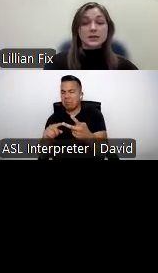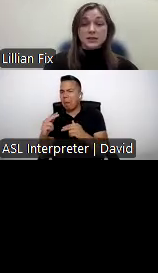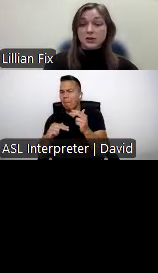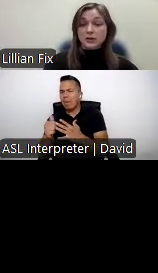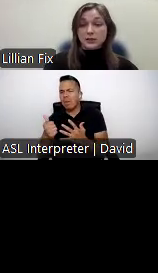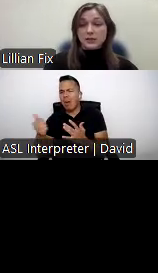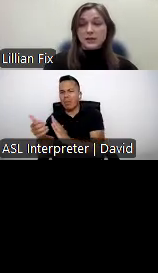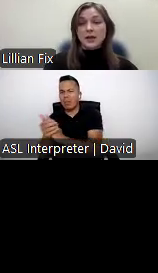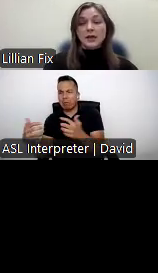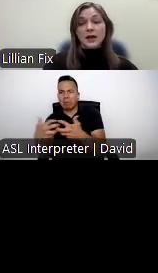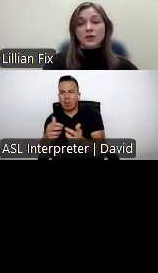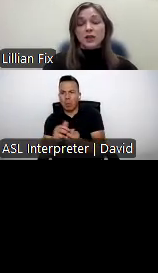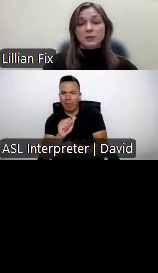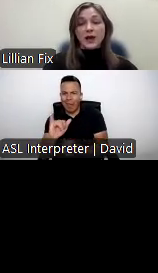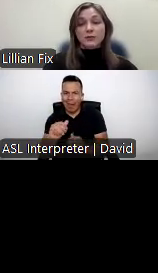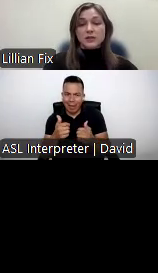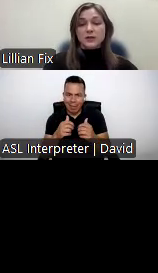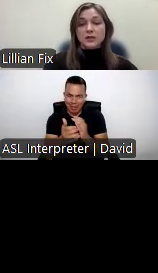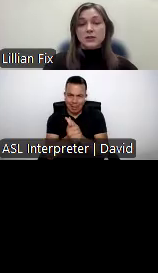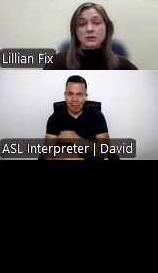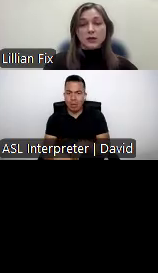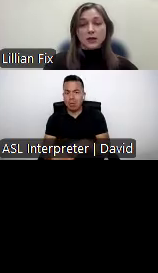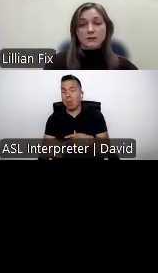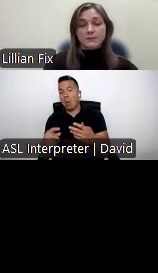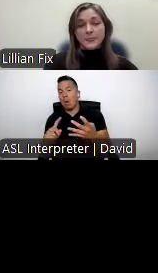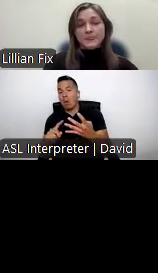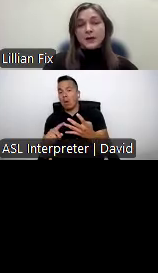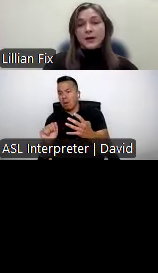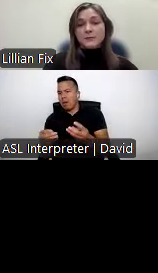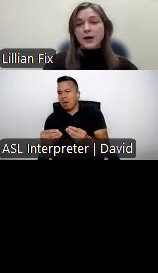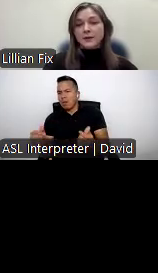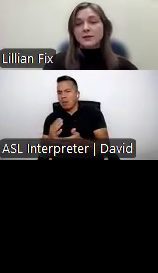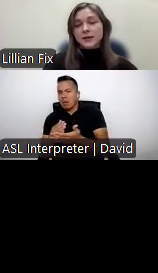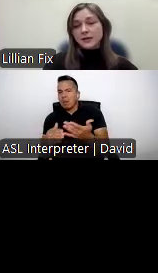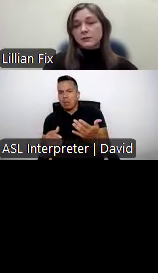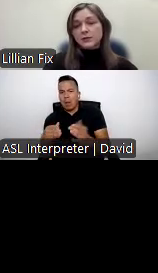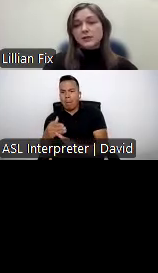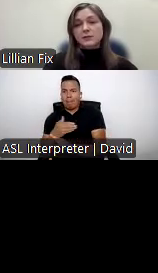such as digital literacy, and creating pathways for continued learning. So, on the next slide,